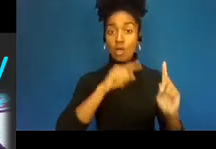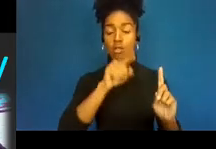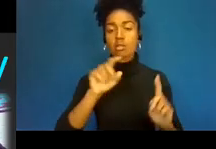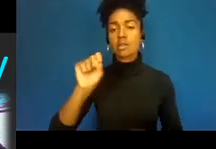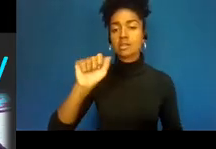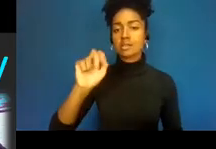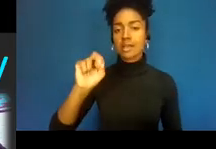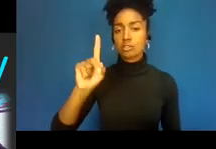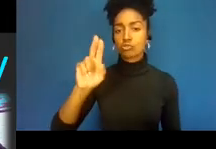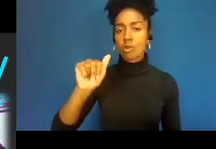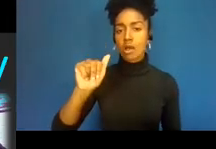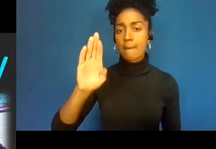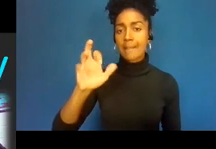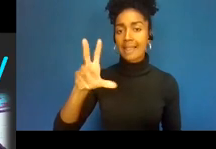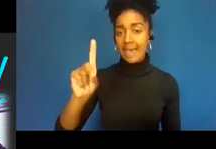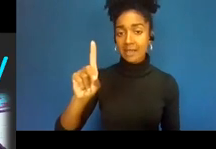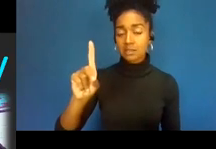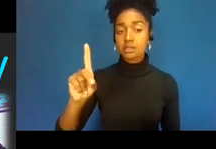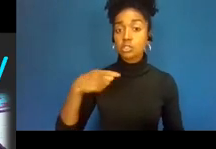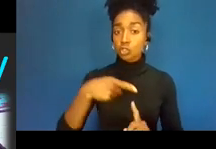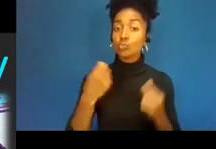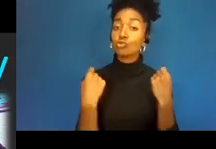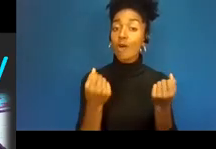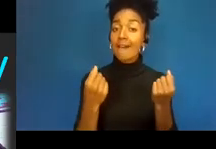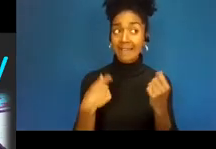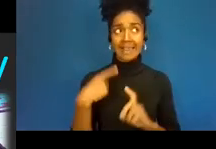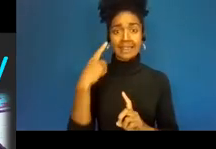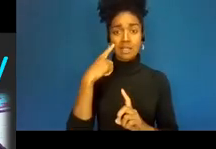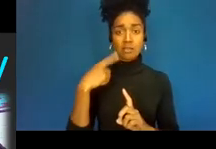my understanding is actually on her way to a job interview in another area